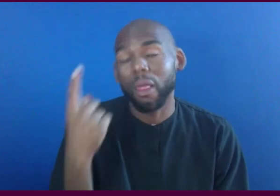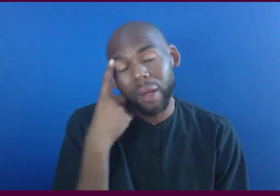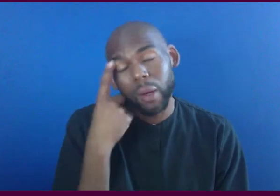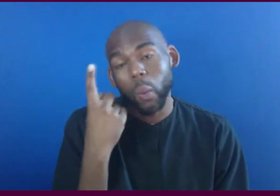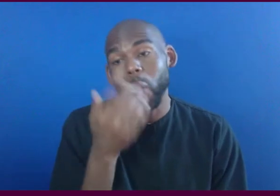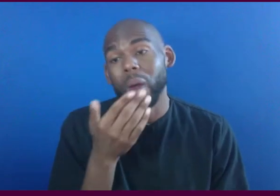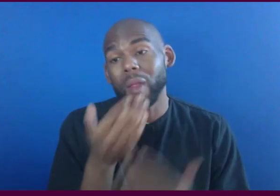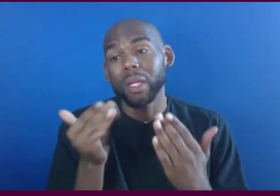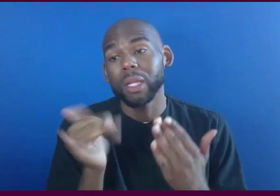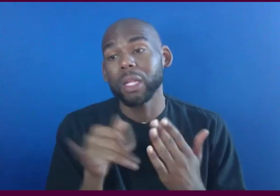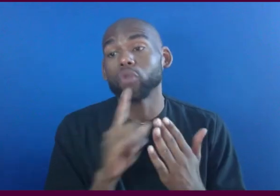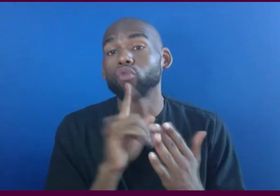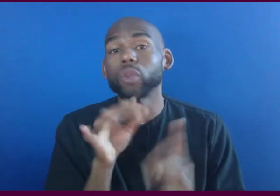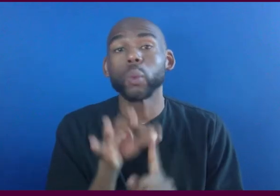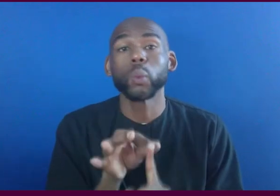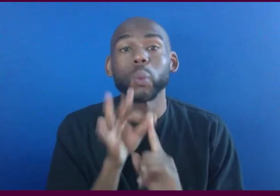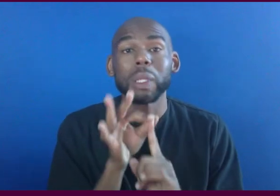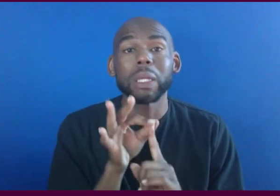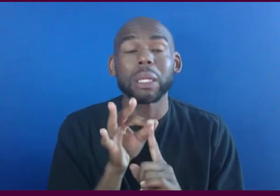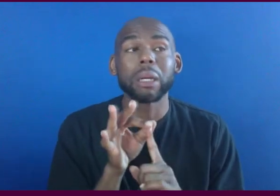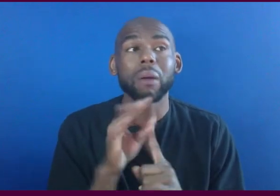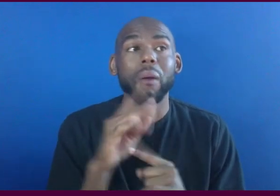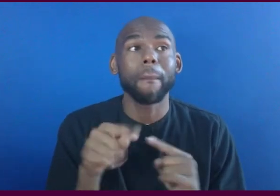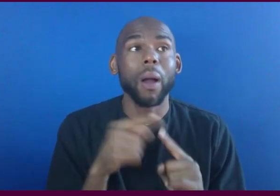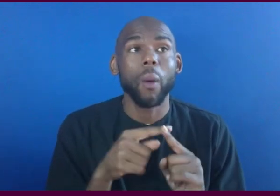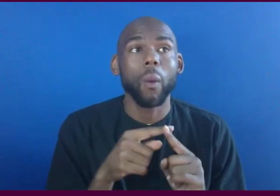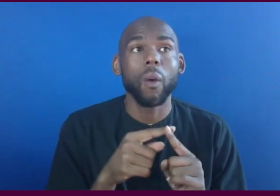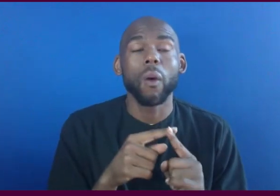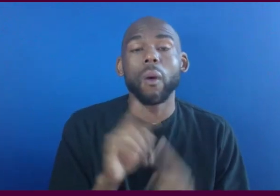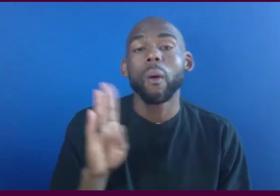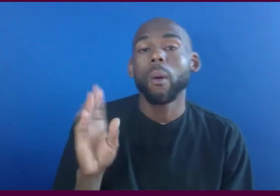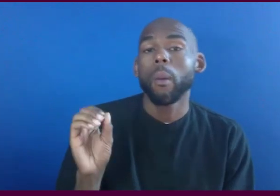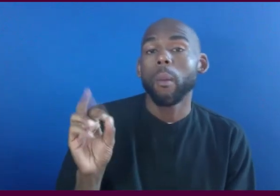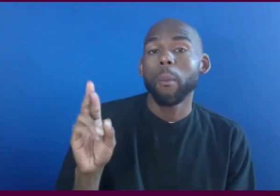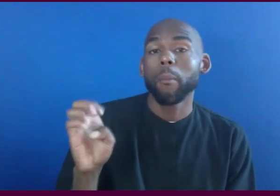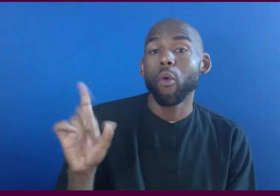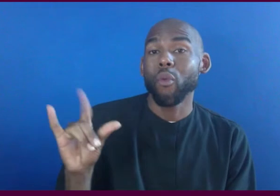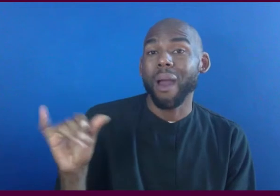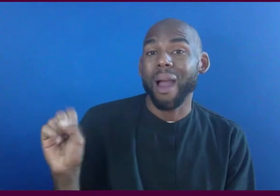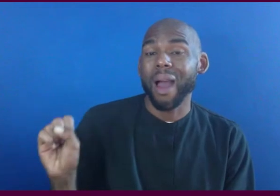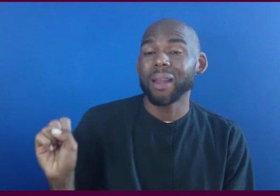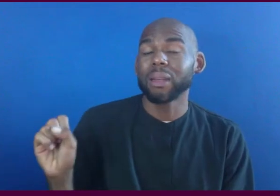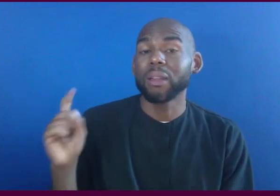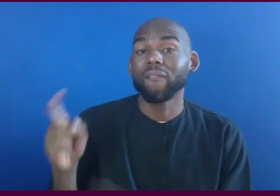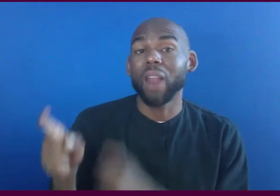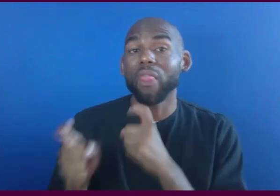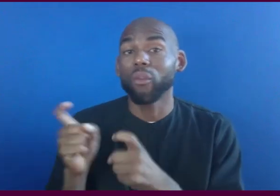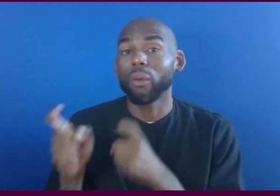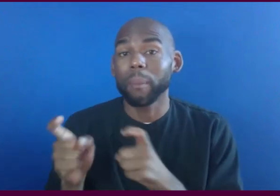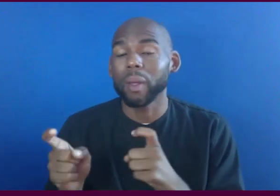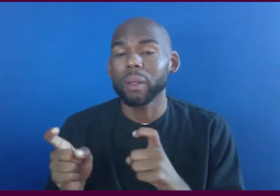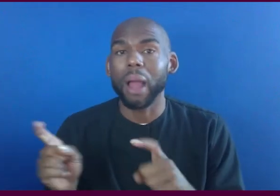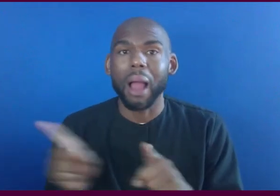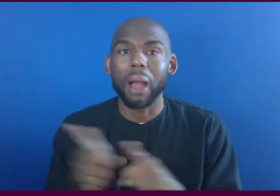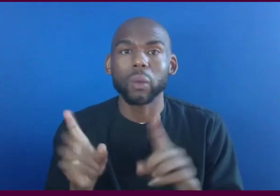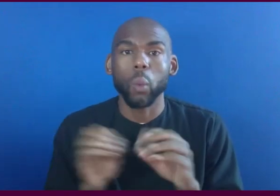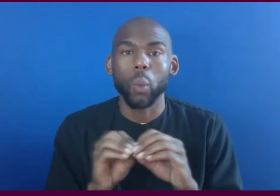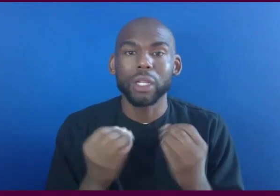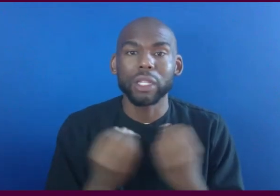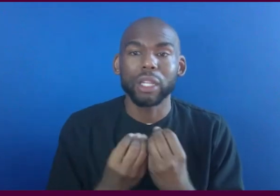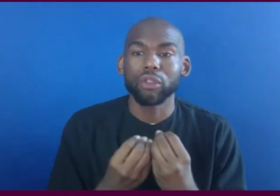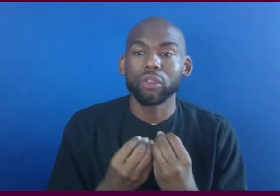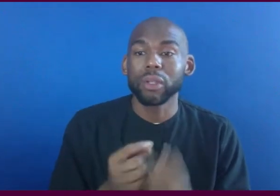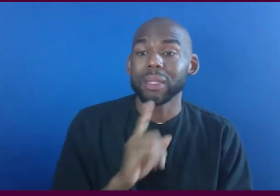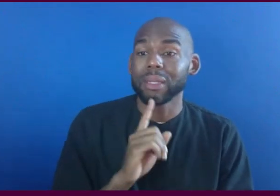And I think one thing that's really unique about Borealis philanthropy, or as an organization